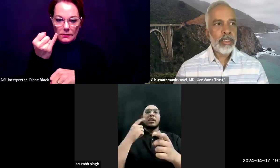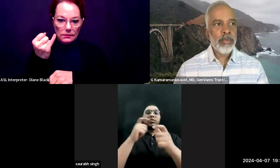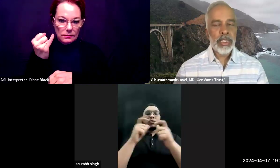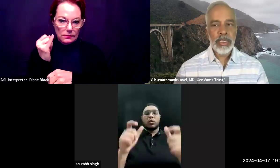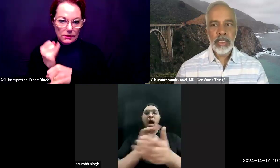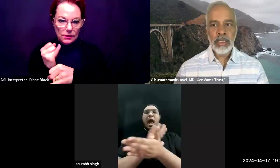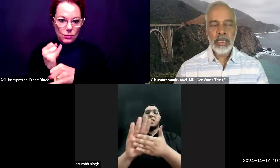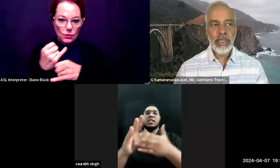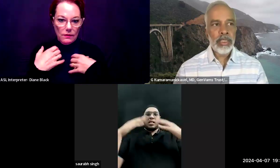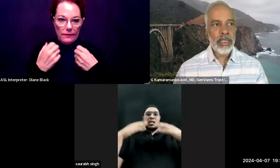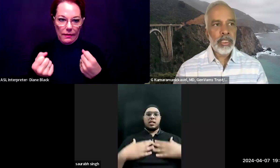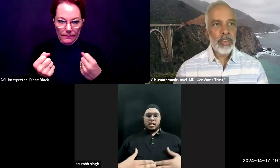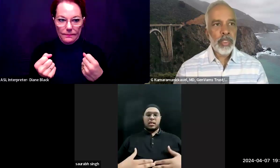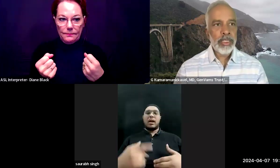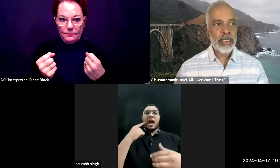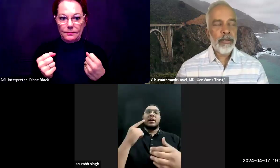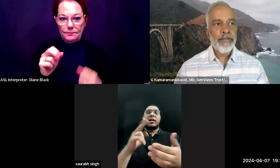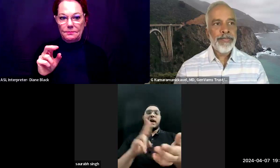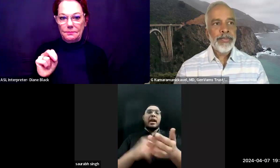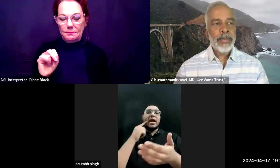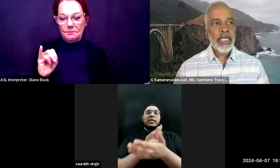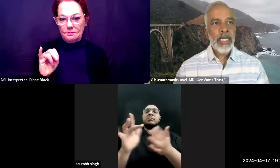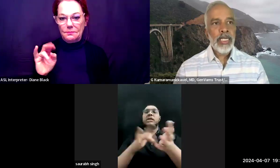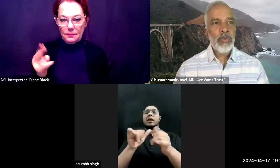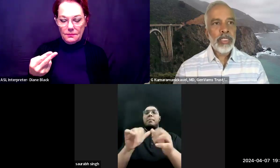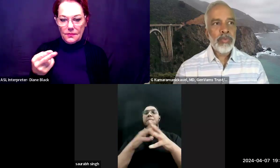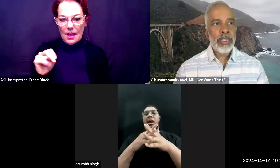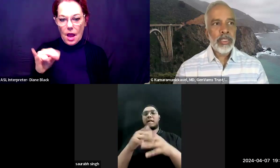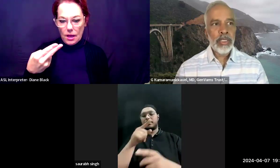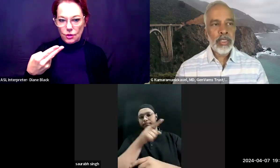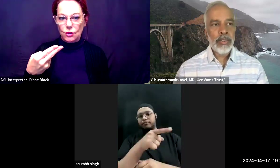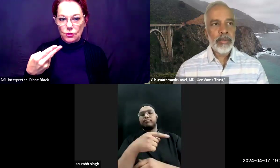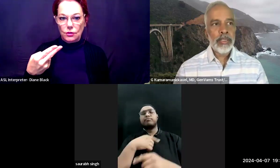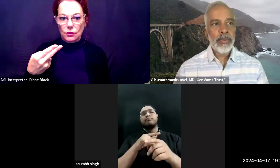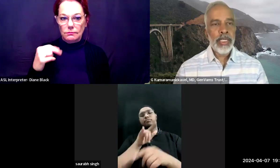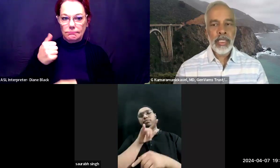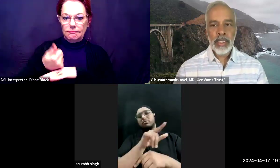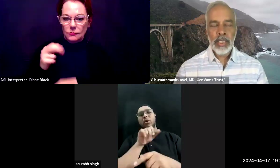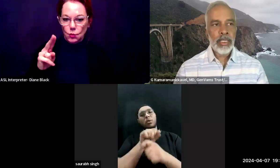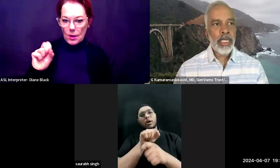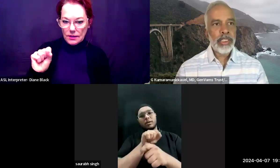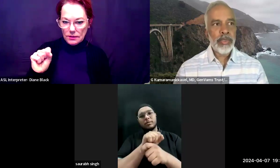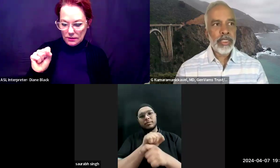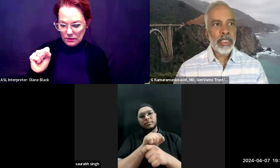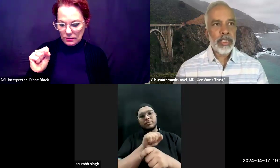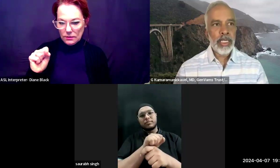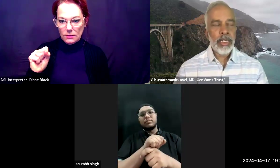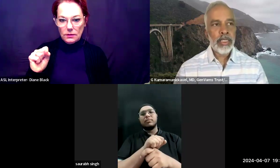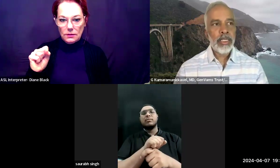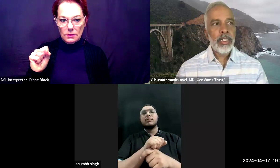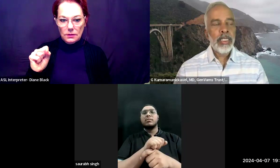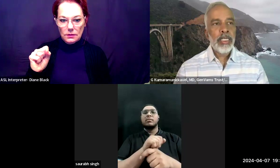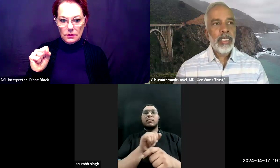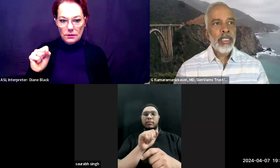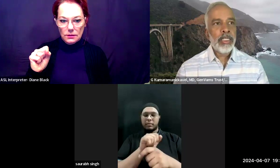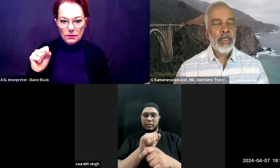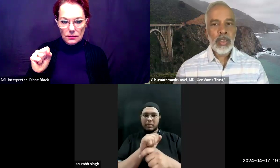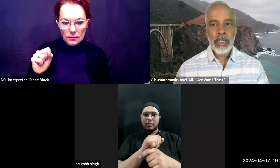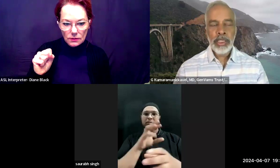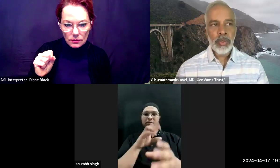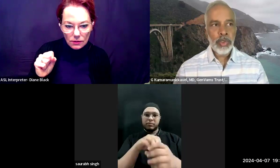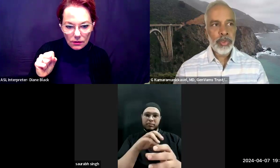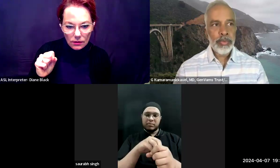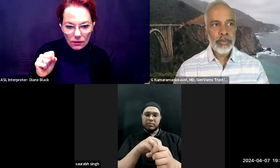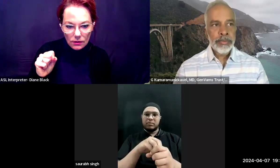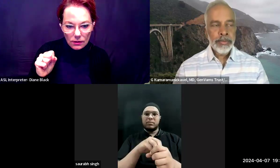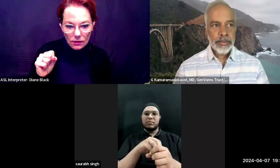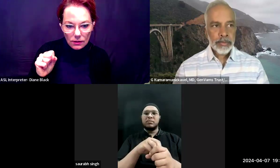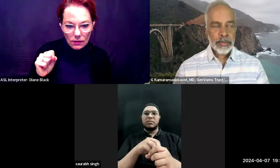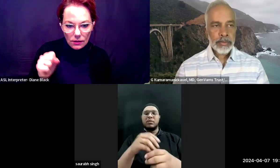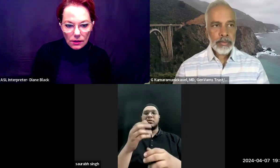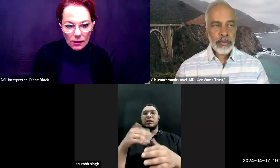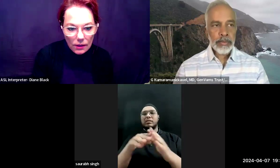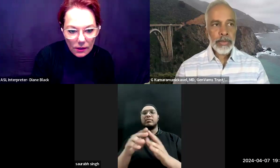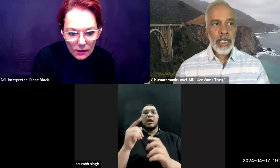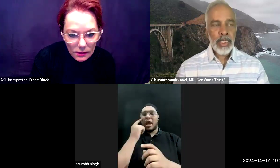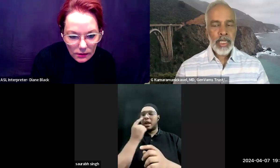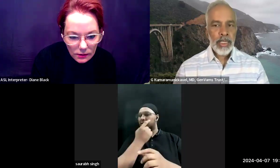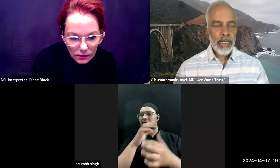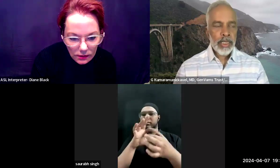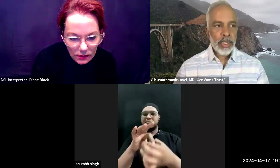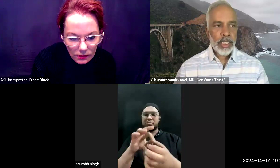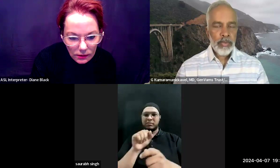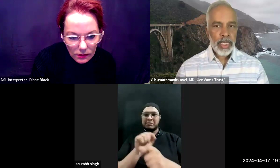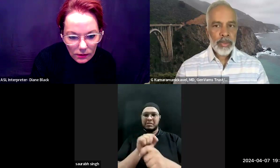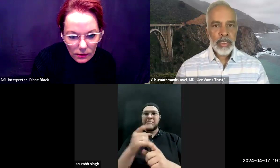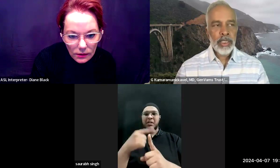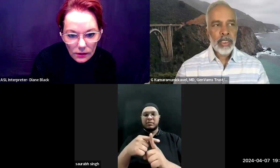in Bethesda in the US. And I work with Fielding Hejtmancik there, the ocular genome group. And I came back to India